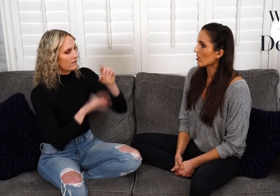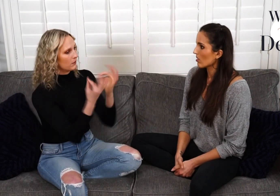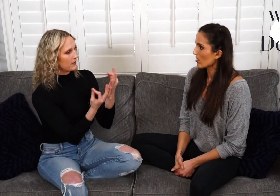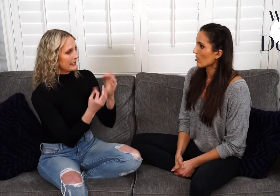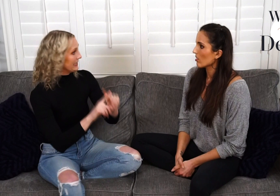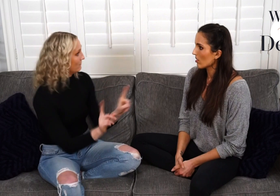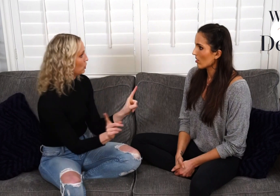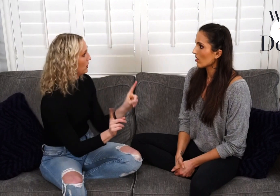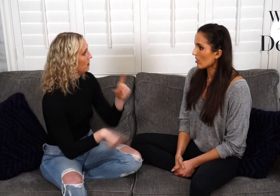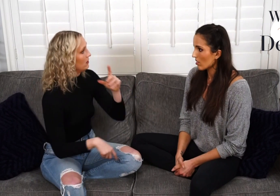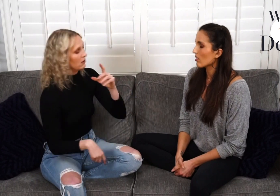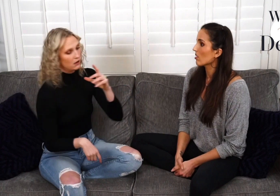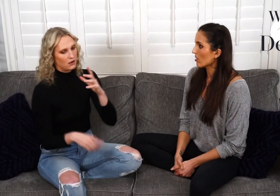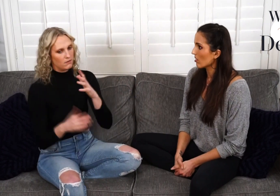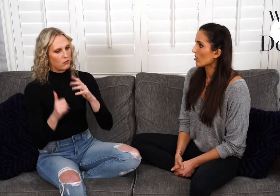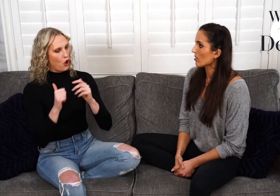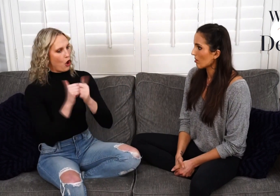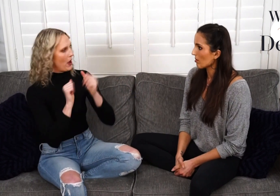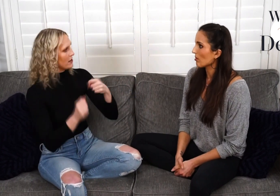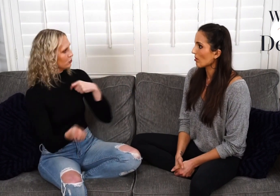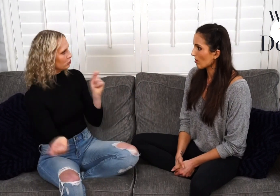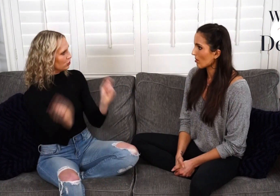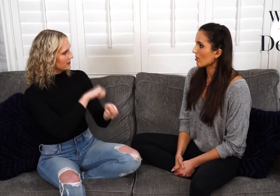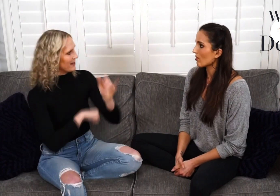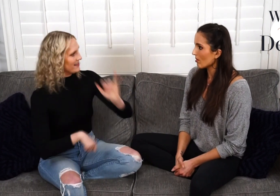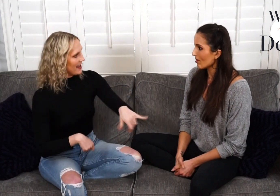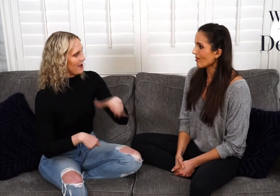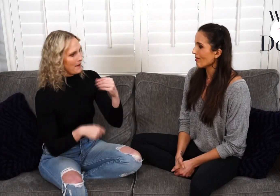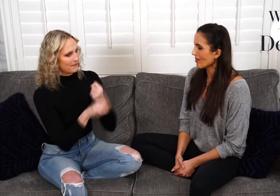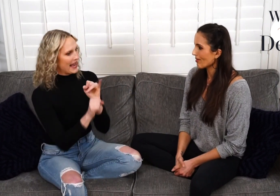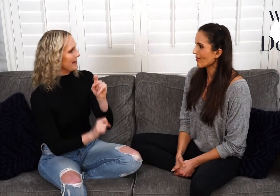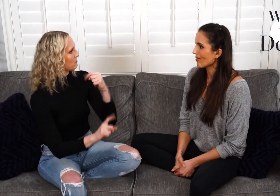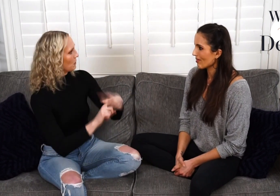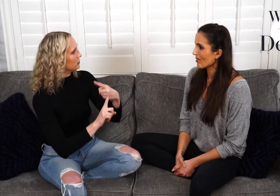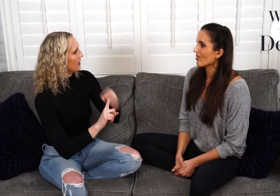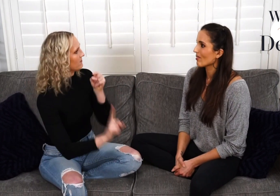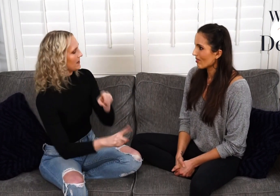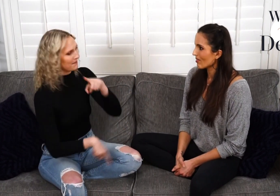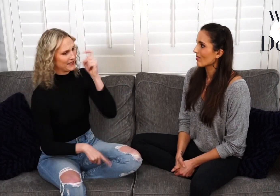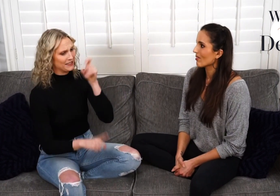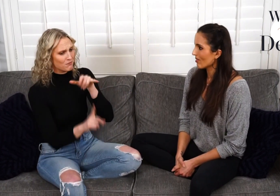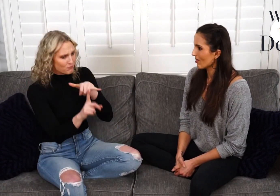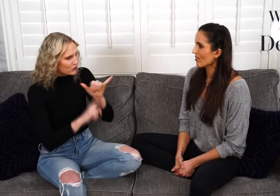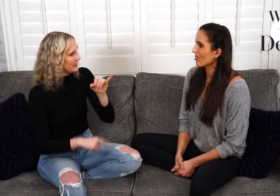came from a hearing family differently and how can I change that and make it positive because